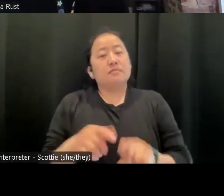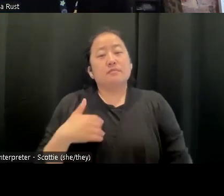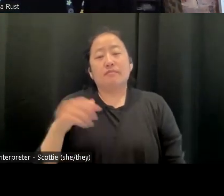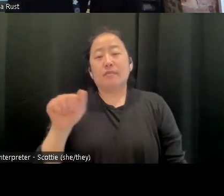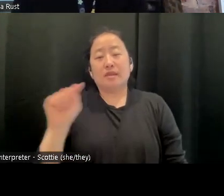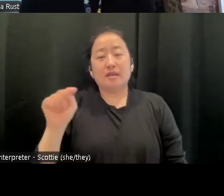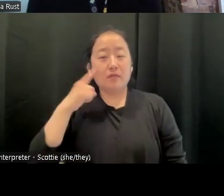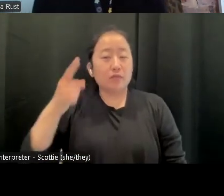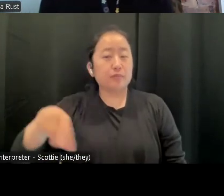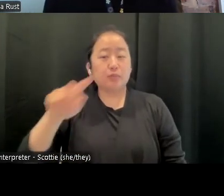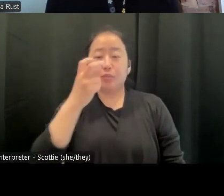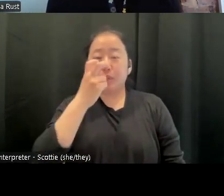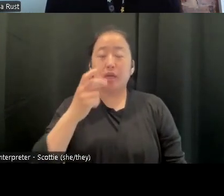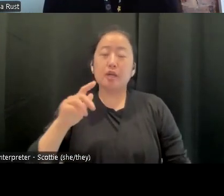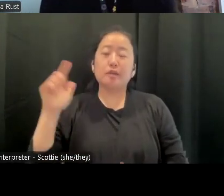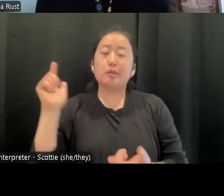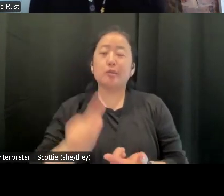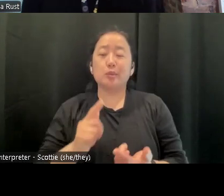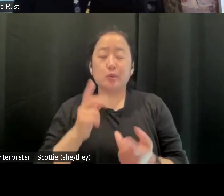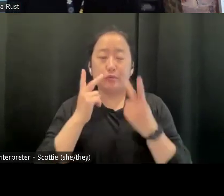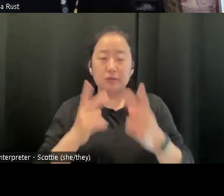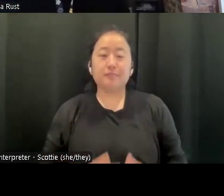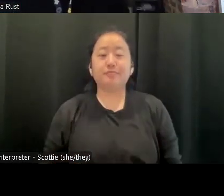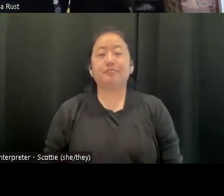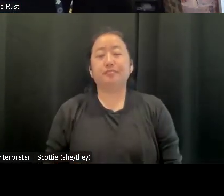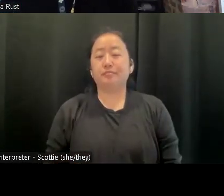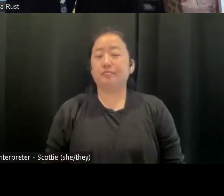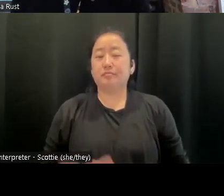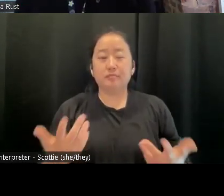who may be blind or have low vision. These include you video magnifiers,